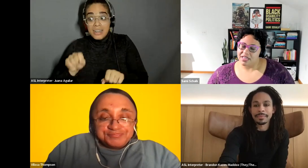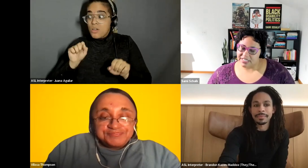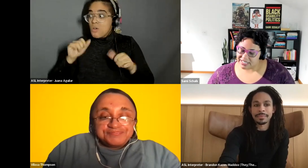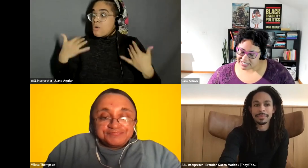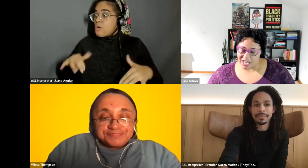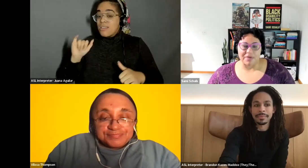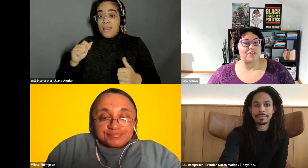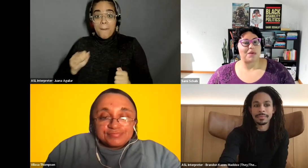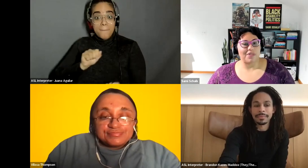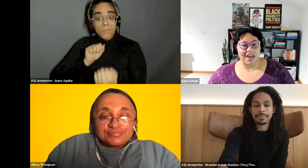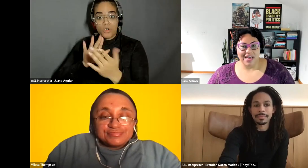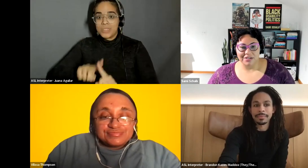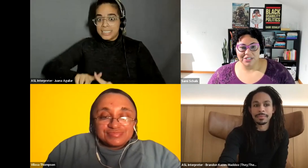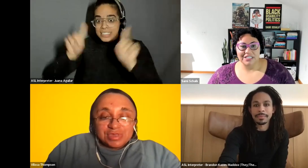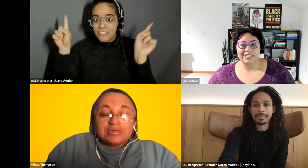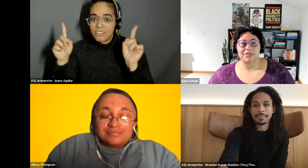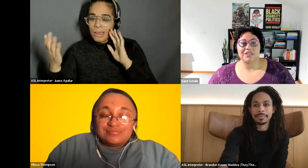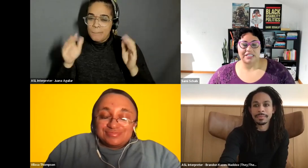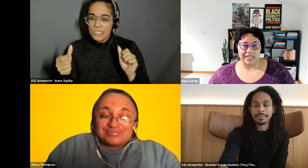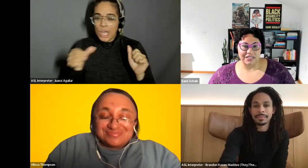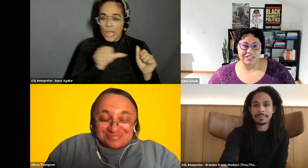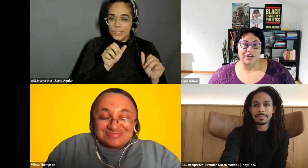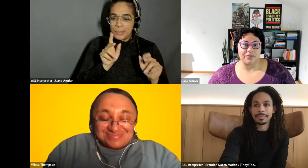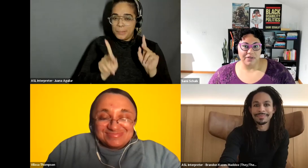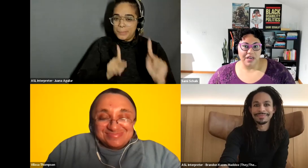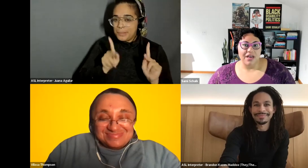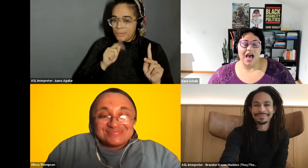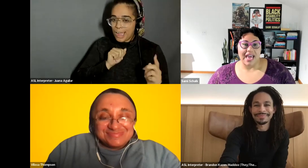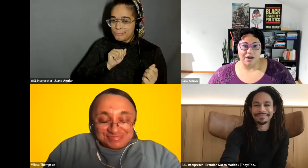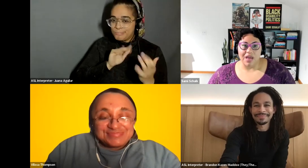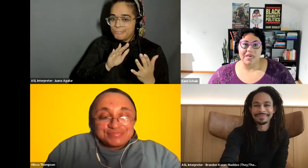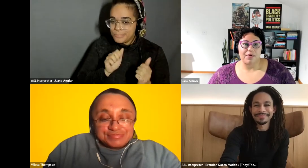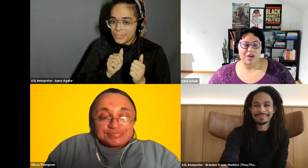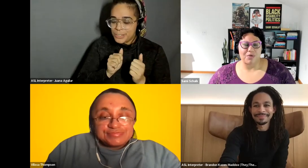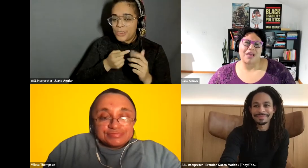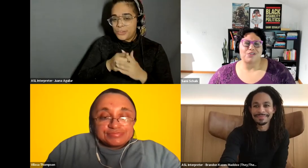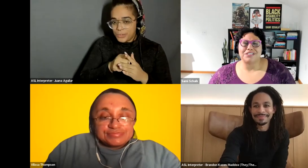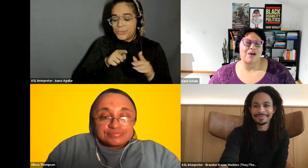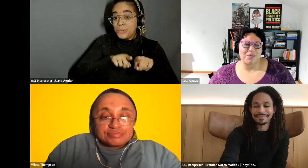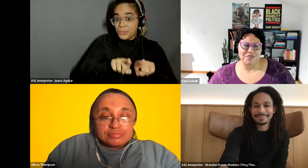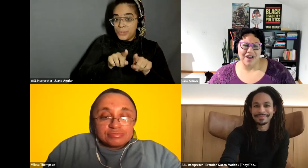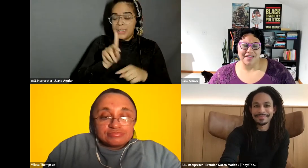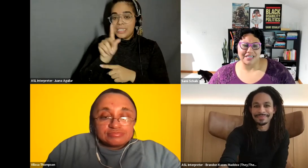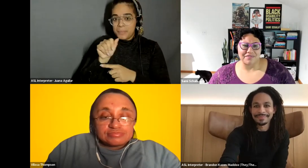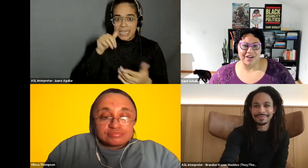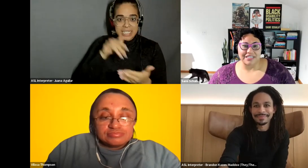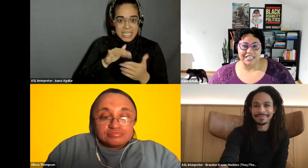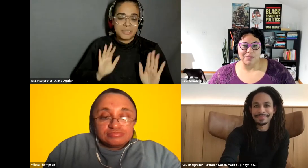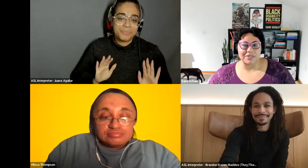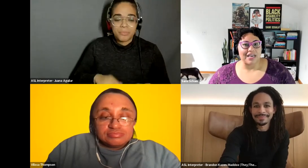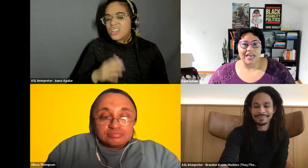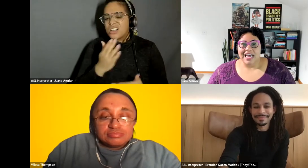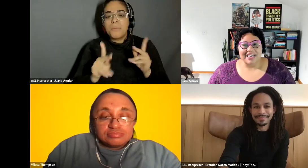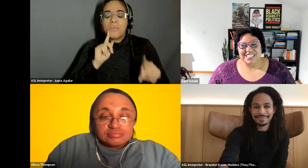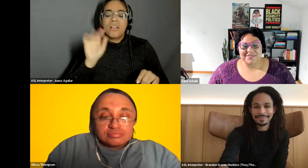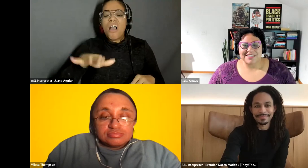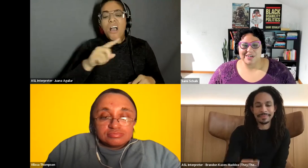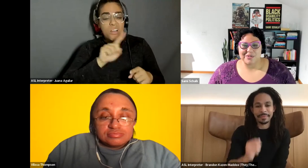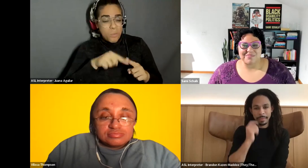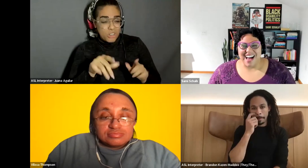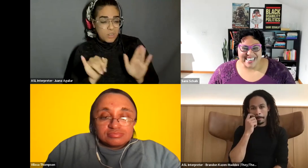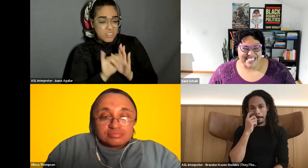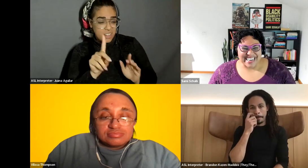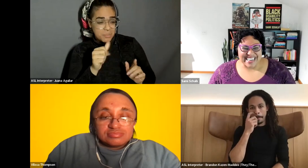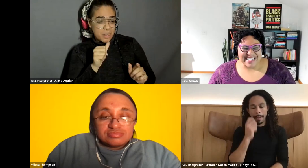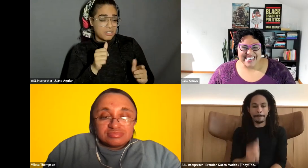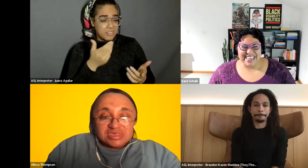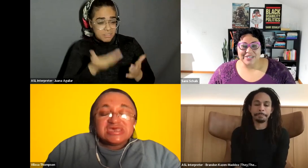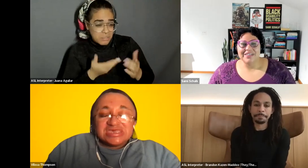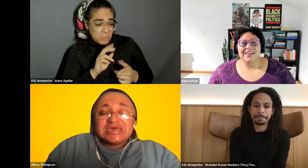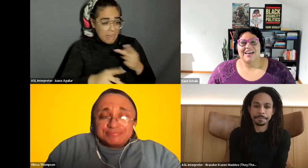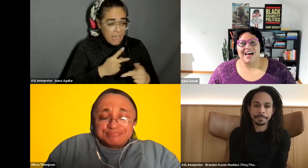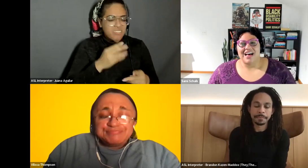Vilissa Thompson: some of the people that I encountered in disability studies. You know I had white people that were like. Well, just tell me when you finally identify as disabled, and it just felt so condescending, you know.